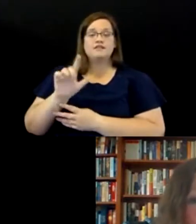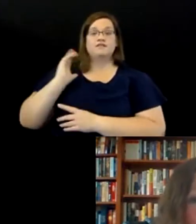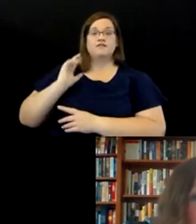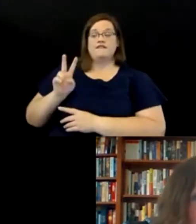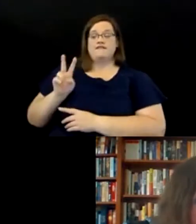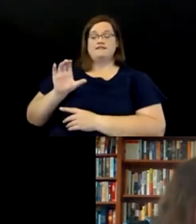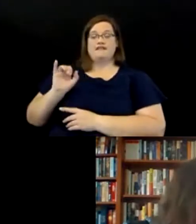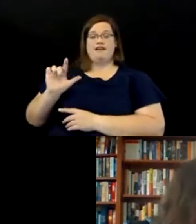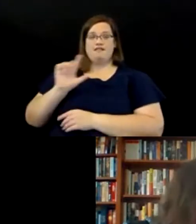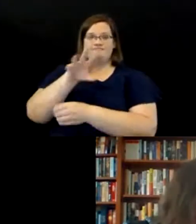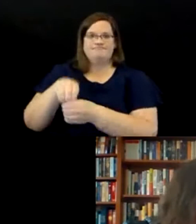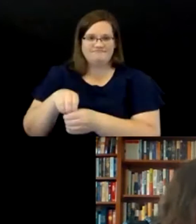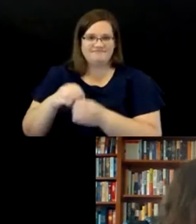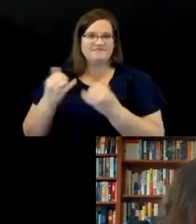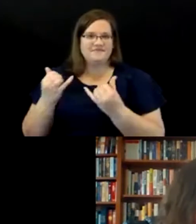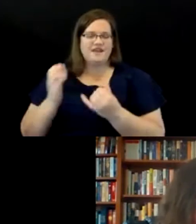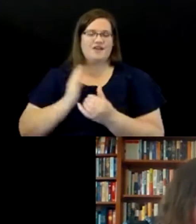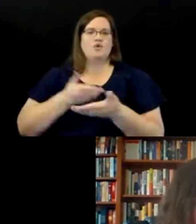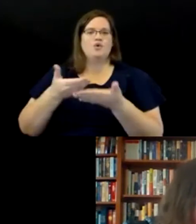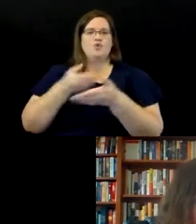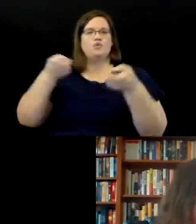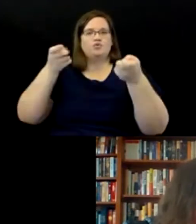us as our new director of Deaf, Hard of Hearing,